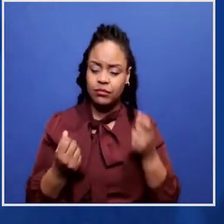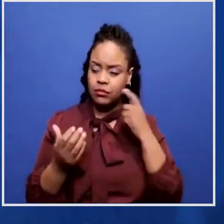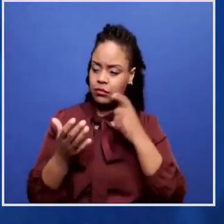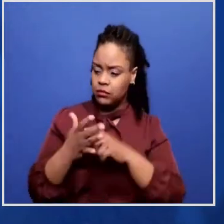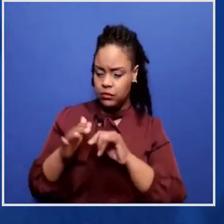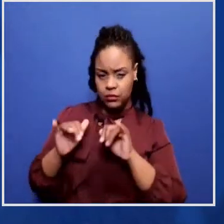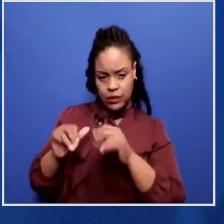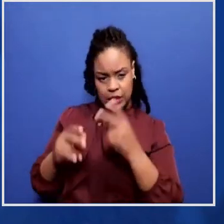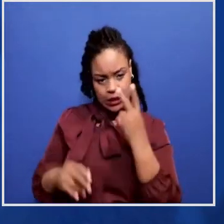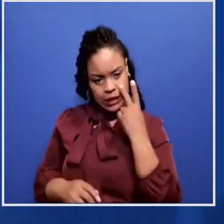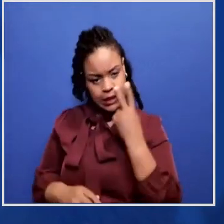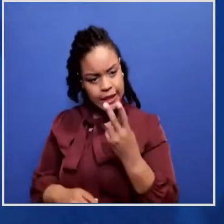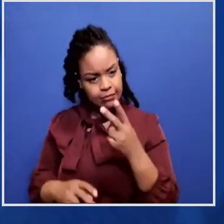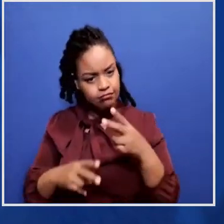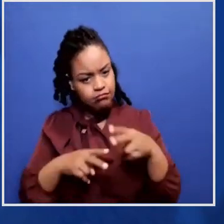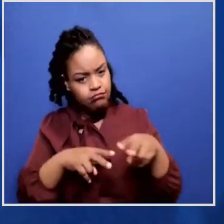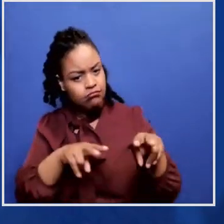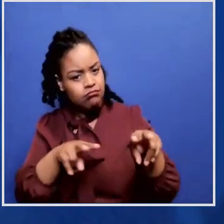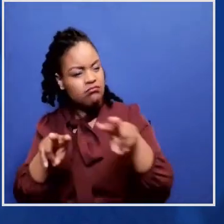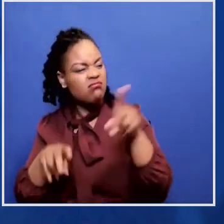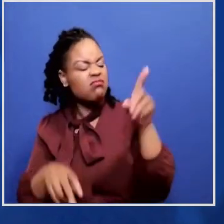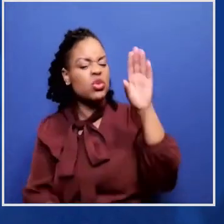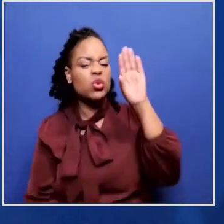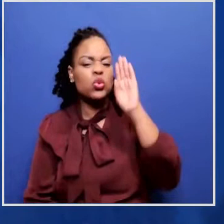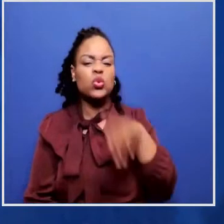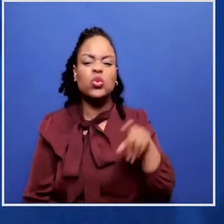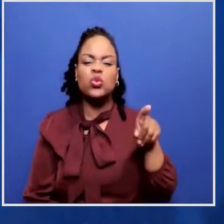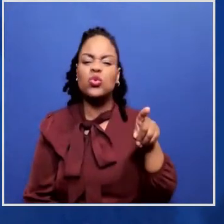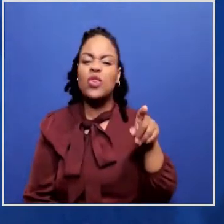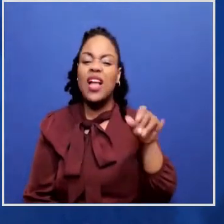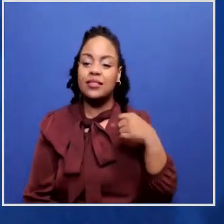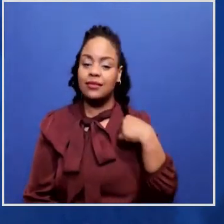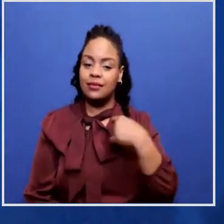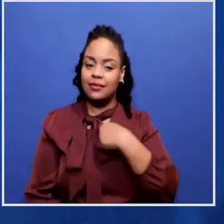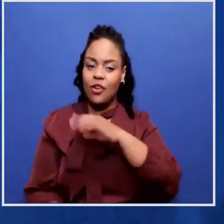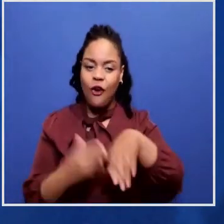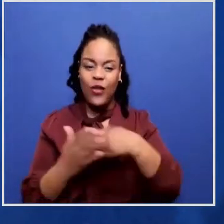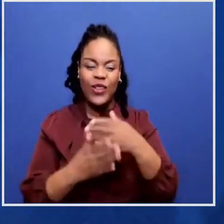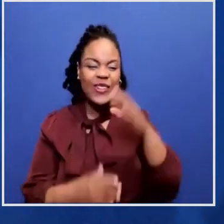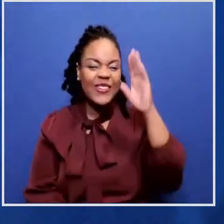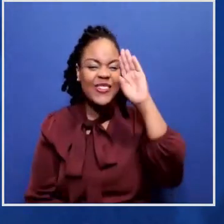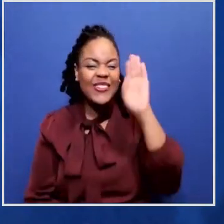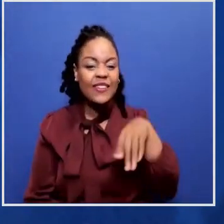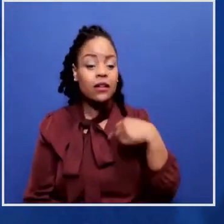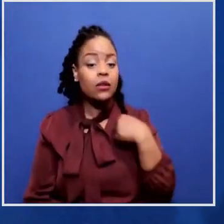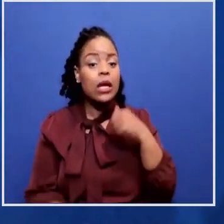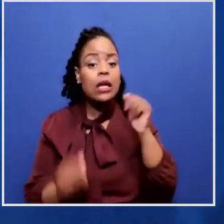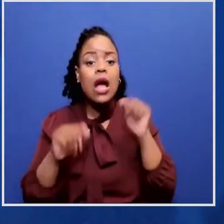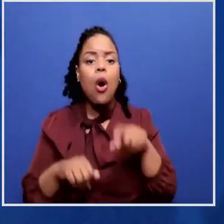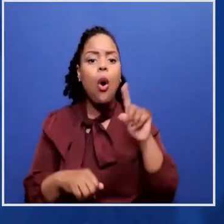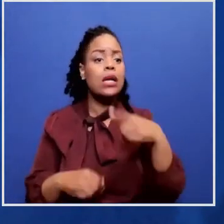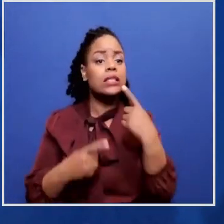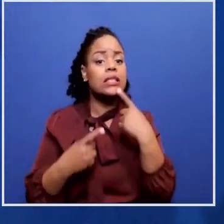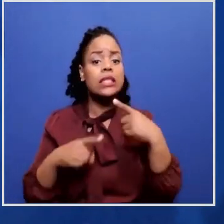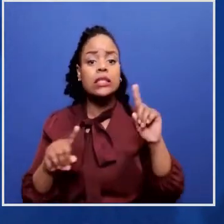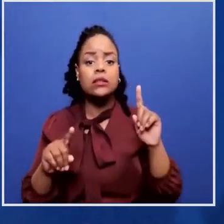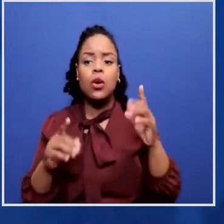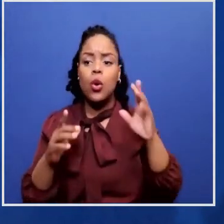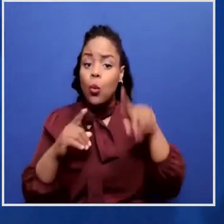AND TO BE SEEN.